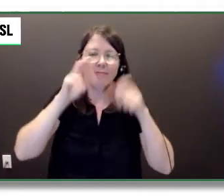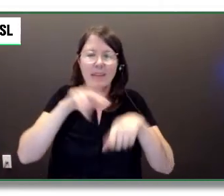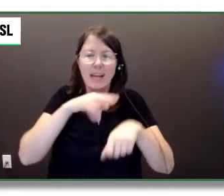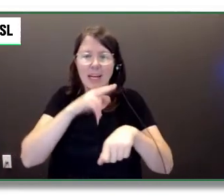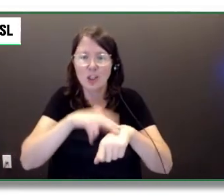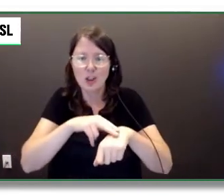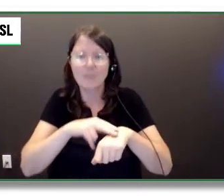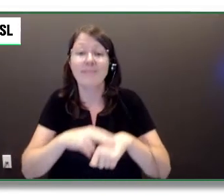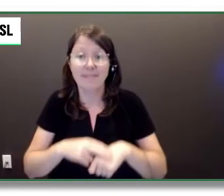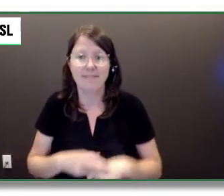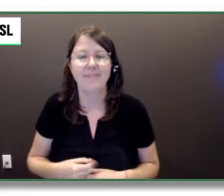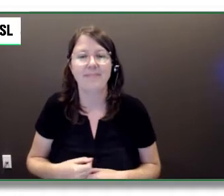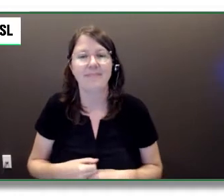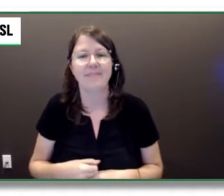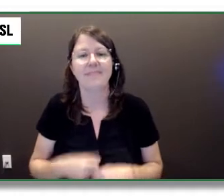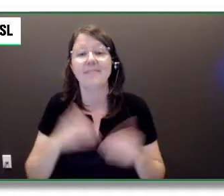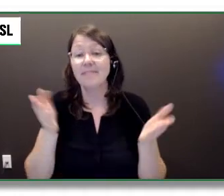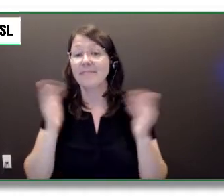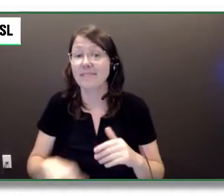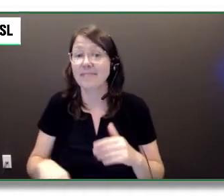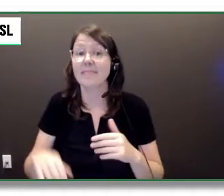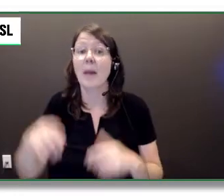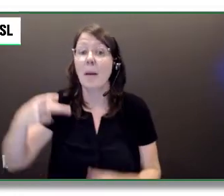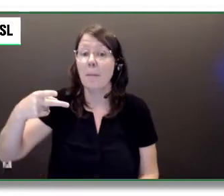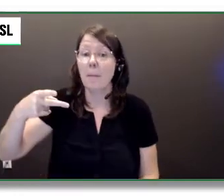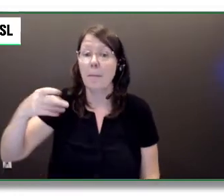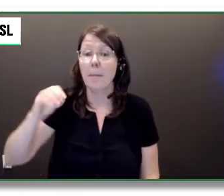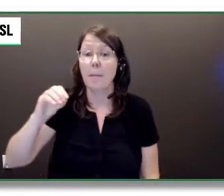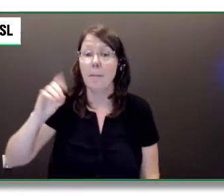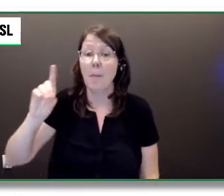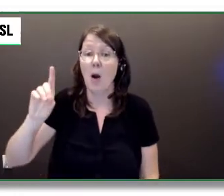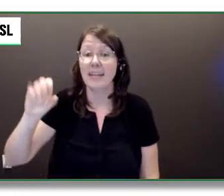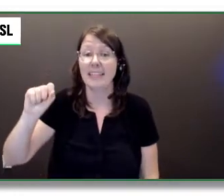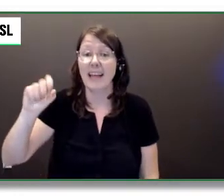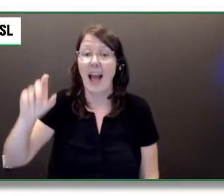And as for podcasts there are lots of podcasts that just feature